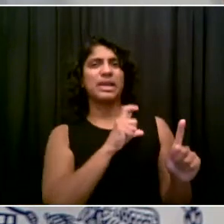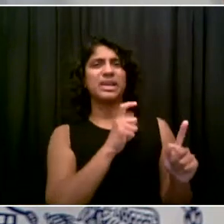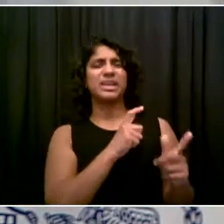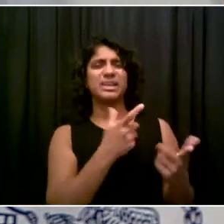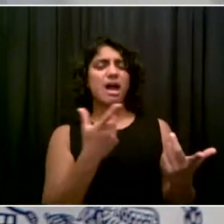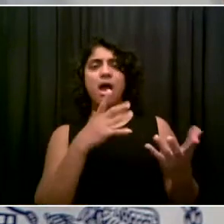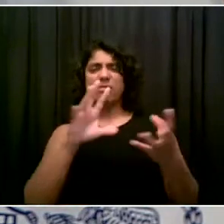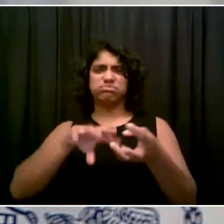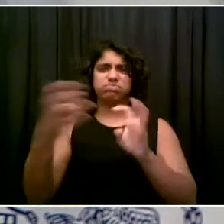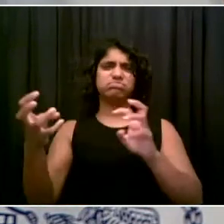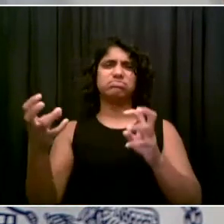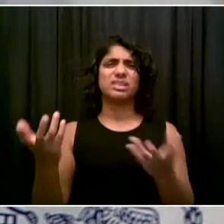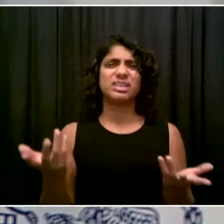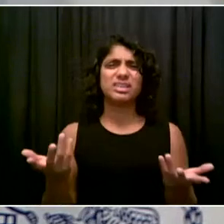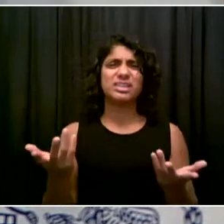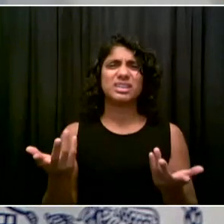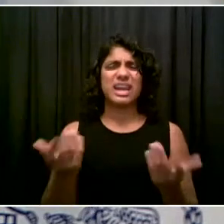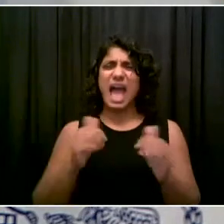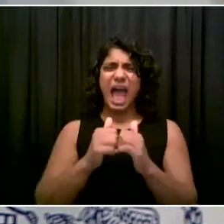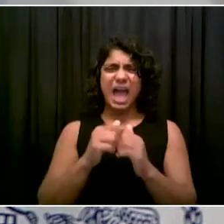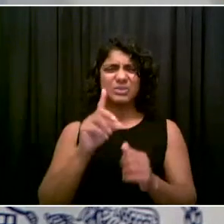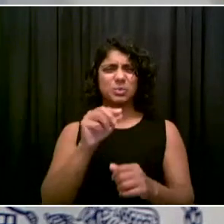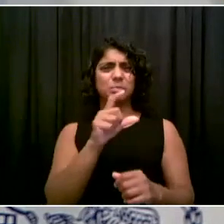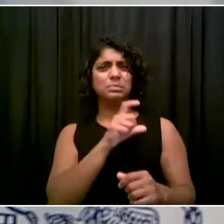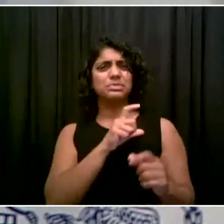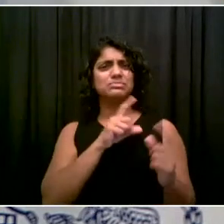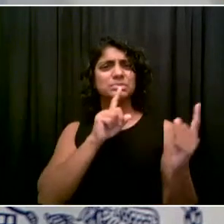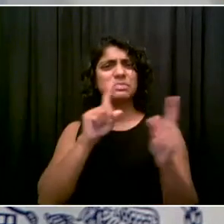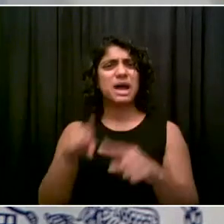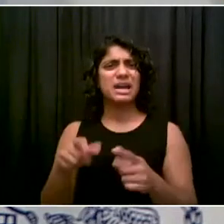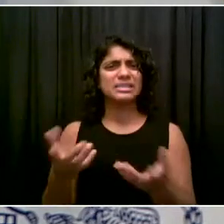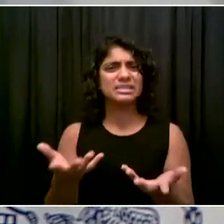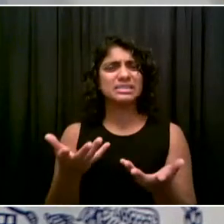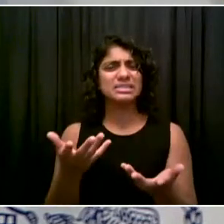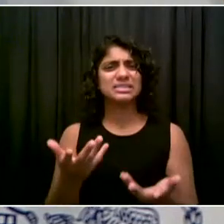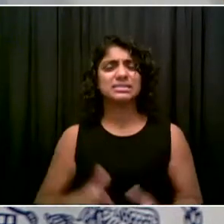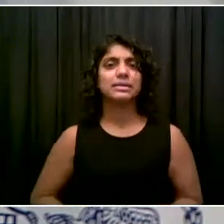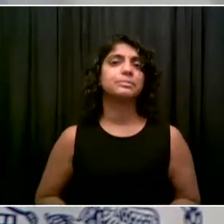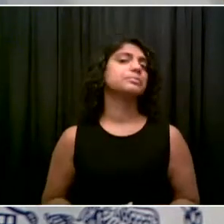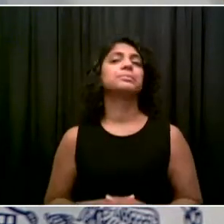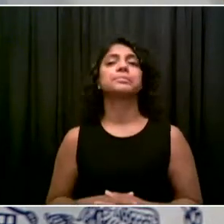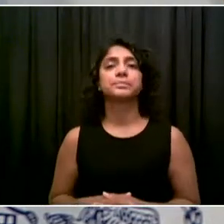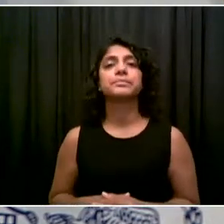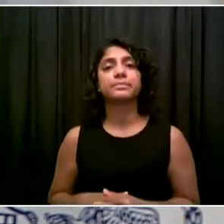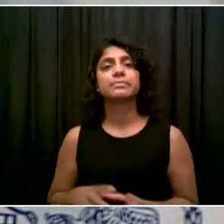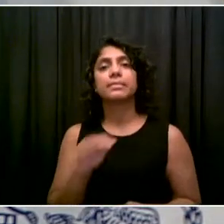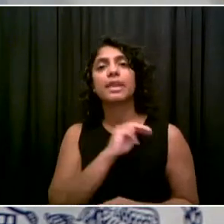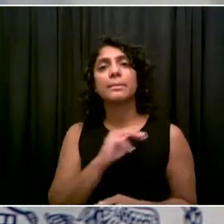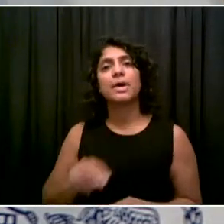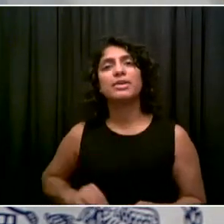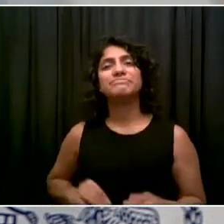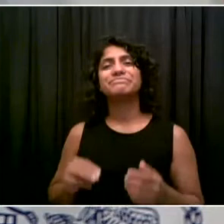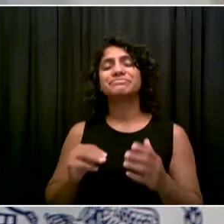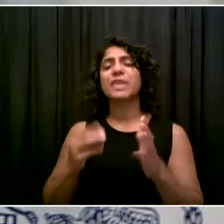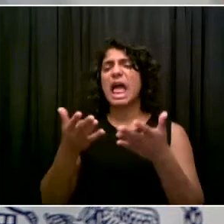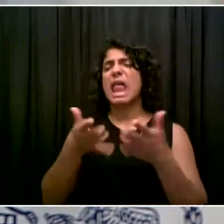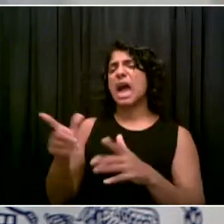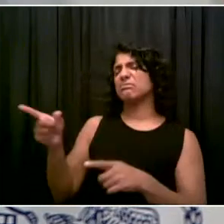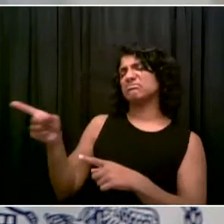GETTING THE A SUMMONS, THERE ARE CONSEUQENS,CE WHAT DO YOU SAY TO THEM IN